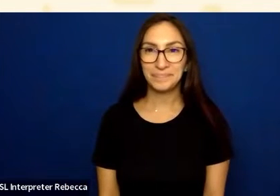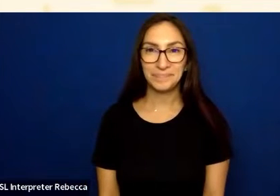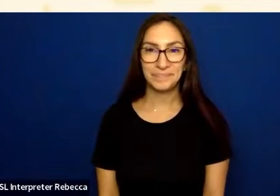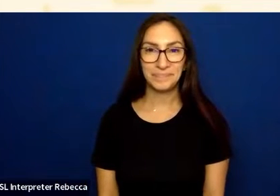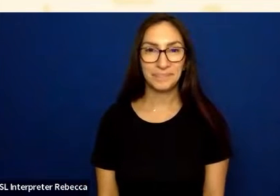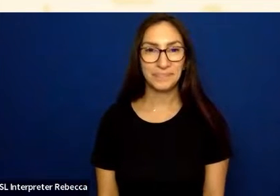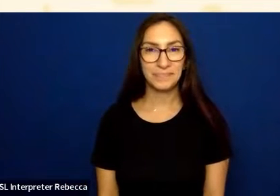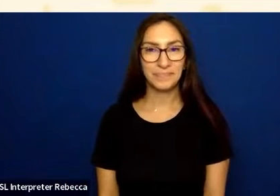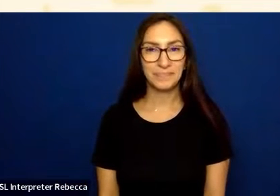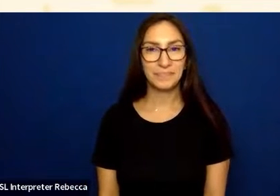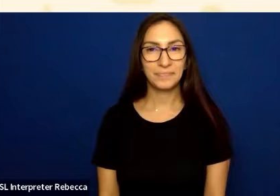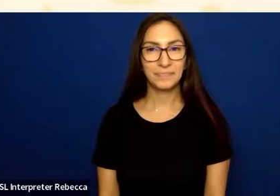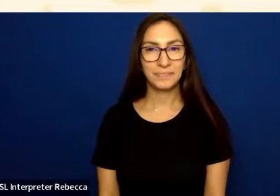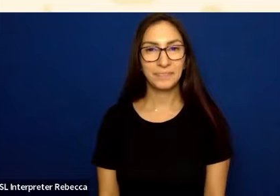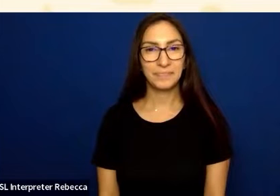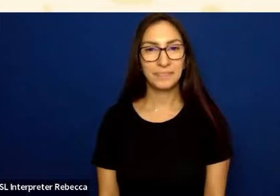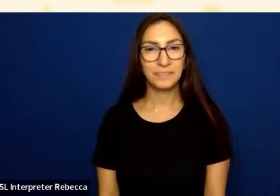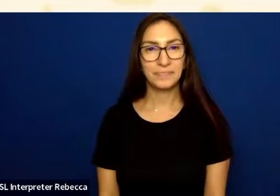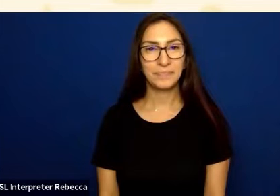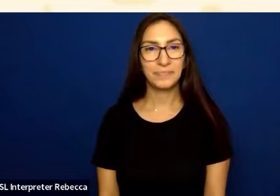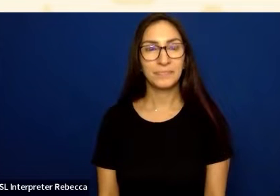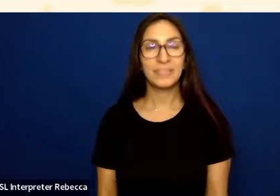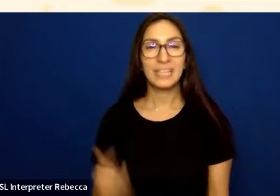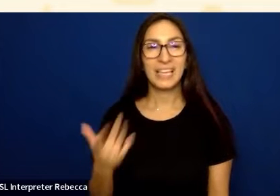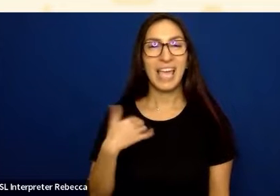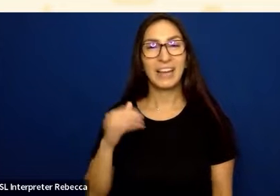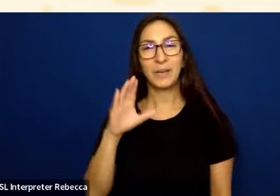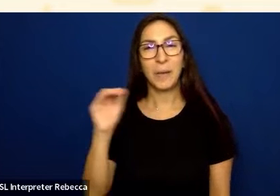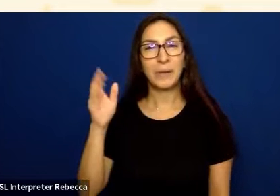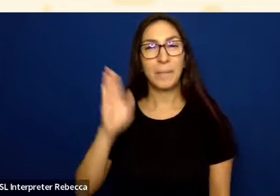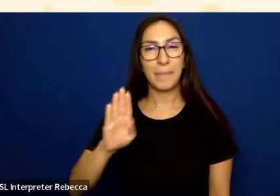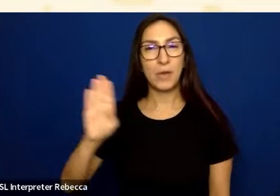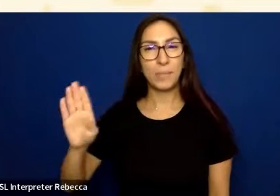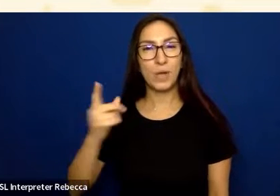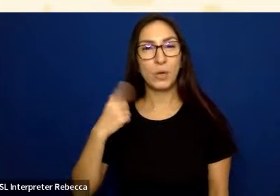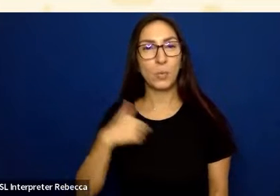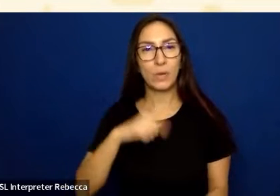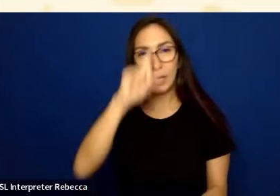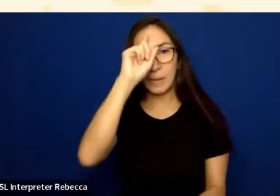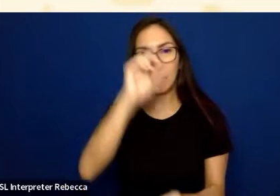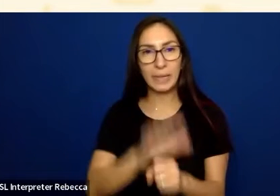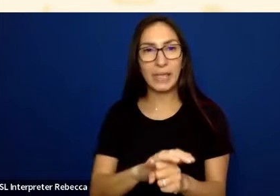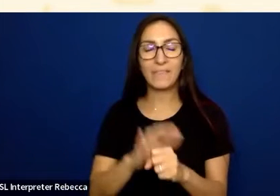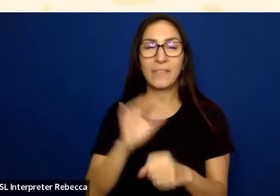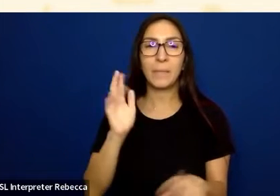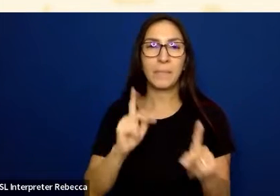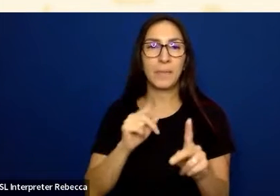At BarrierBreak, we believe in the people first approach. People with disabilities are part of the conversation